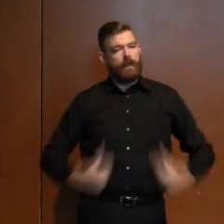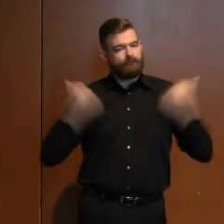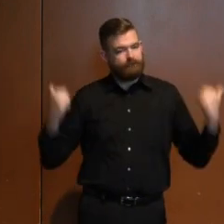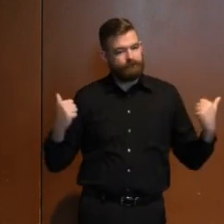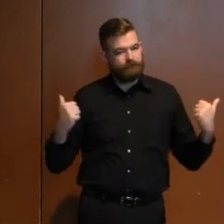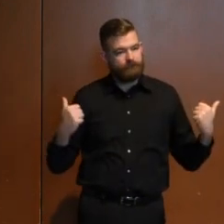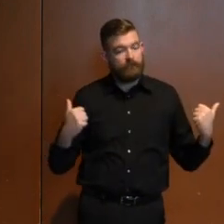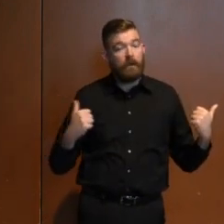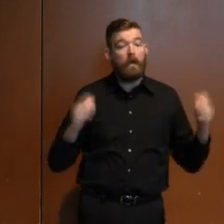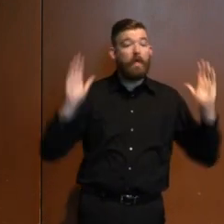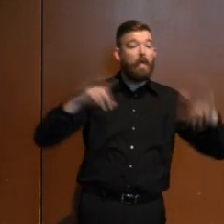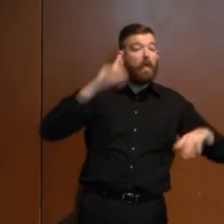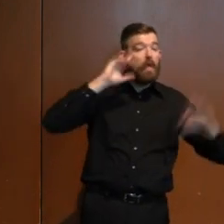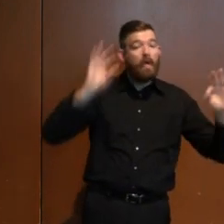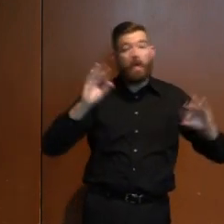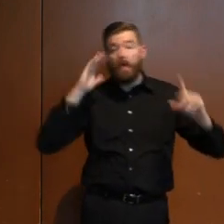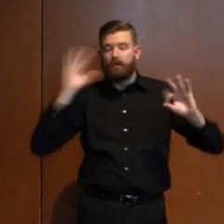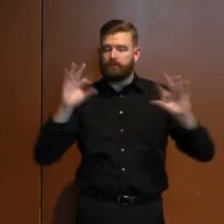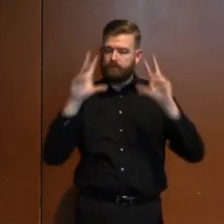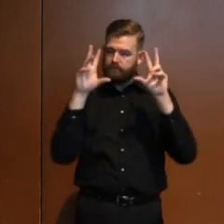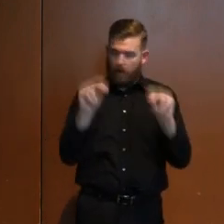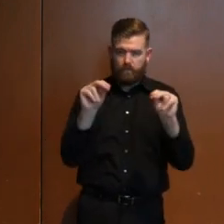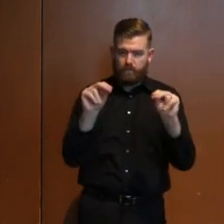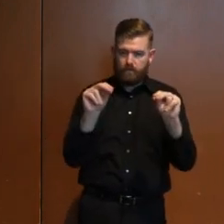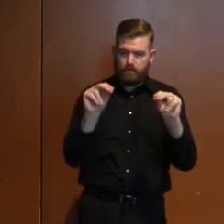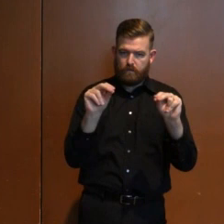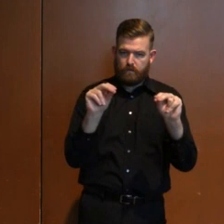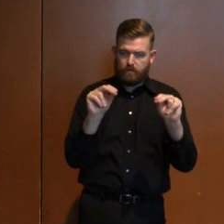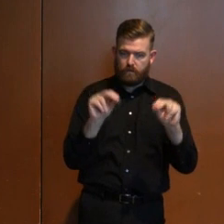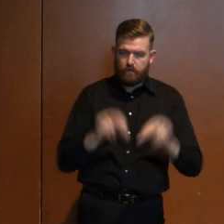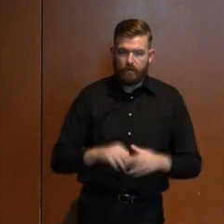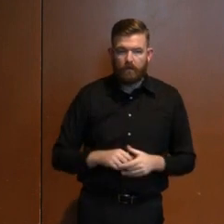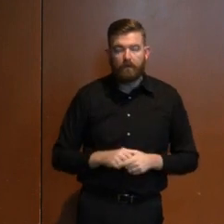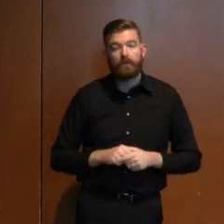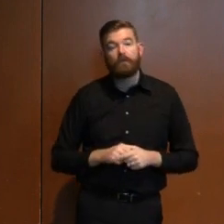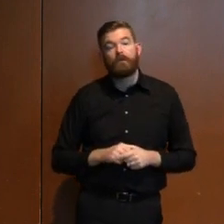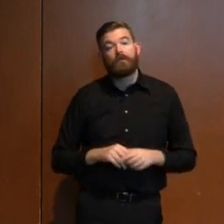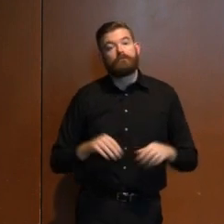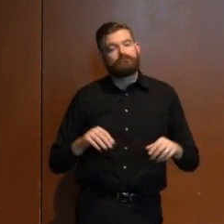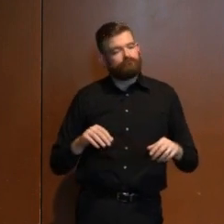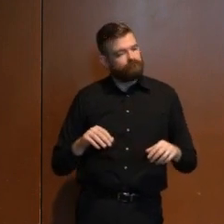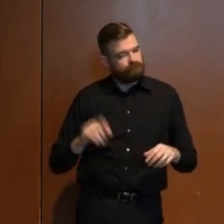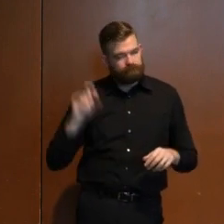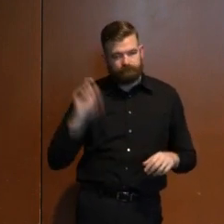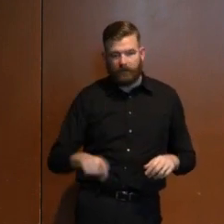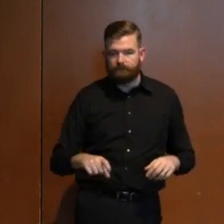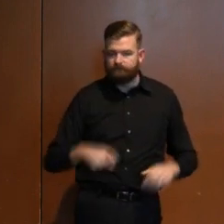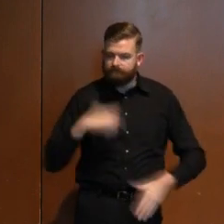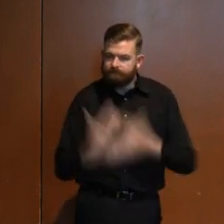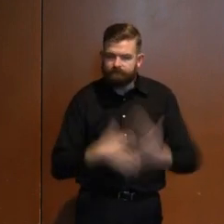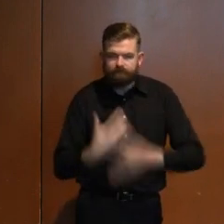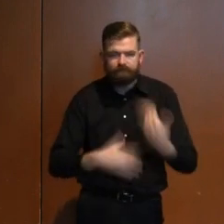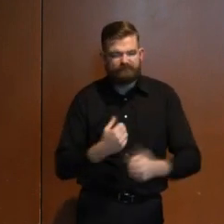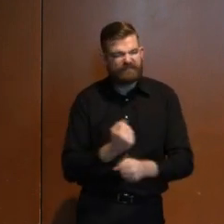WE WILL FIGHT TO SAVE EVERY SINGLE LIFE. WE WILL LEAVE NOTHING ON THE BATTLEFIELD IN THAT EFFORT.